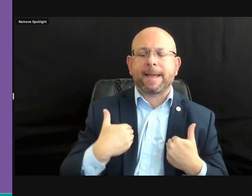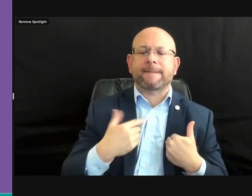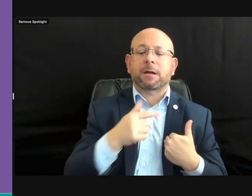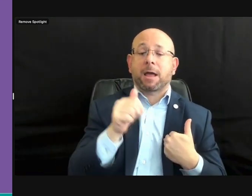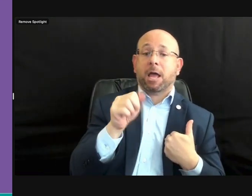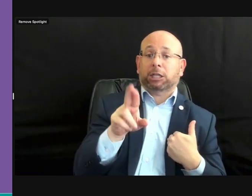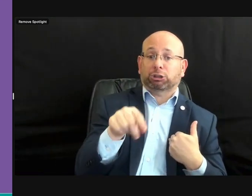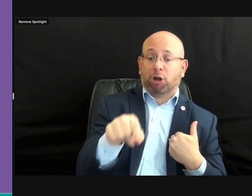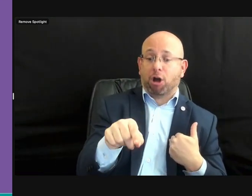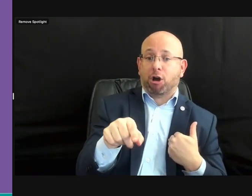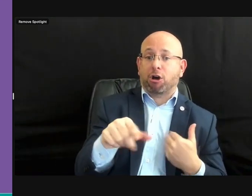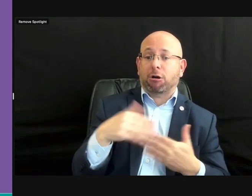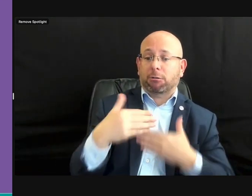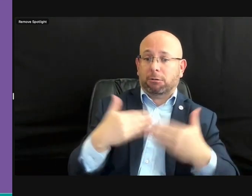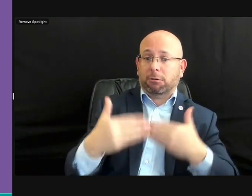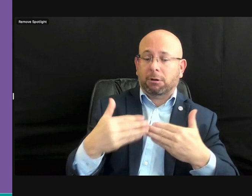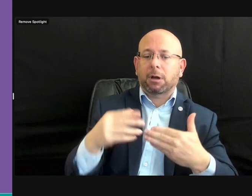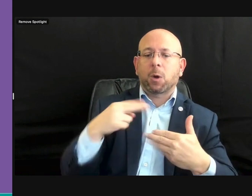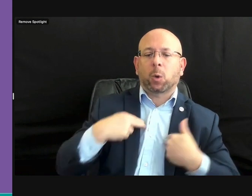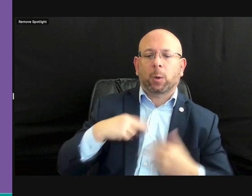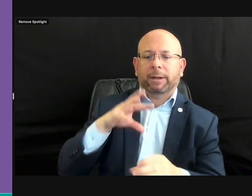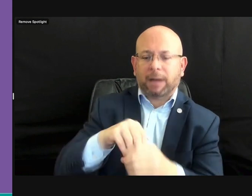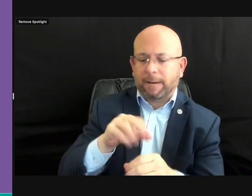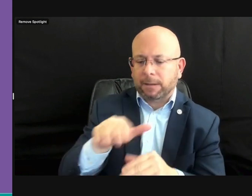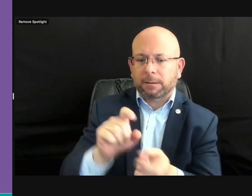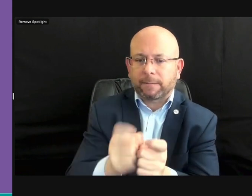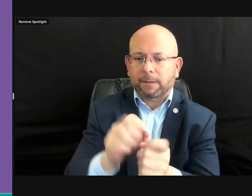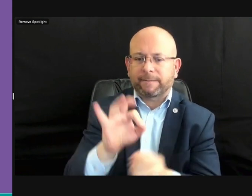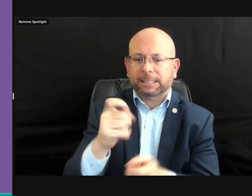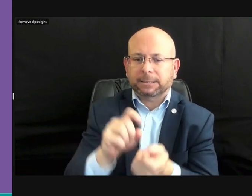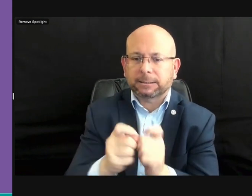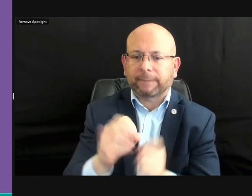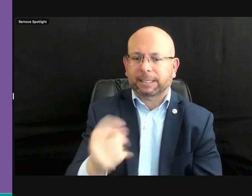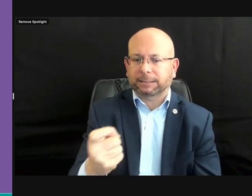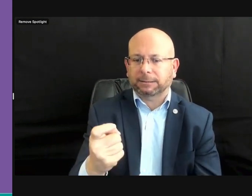Now, current trends are that ASR first transcribes and then